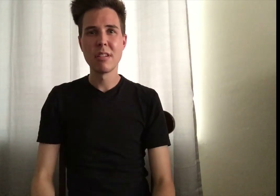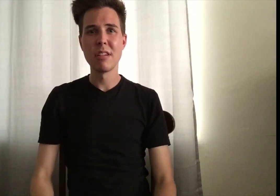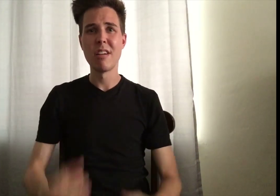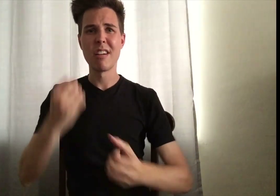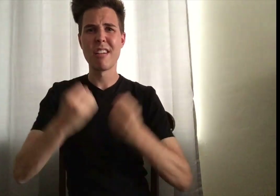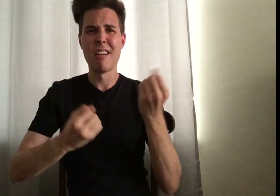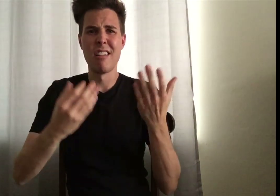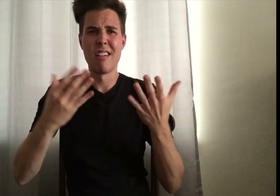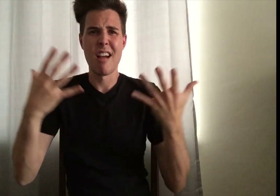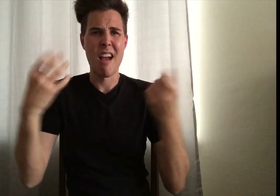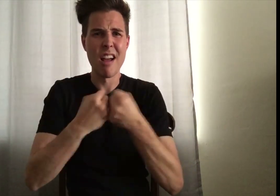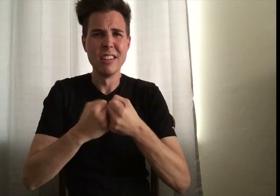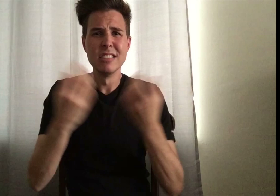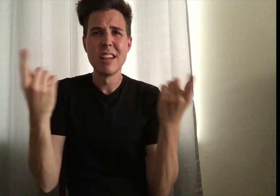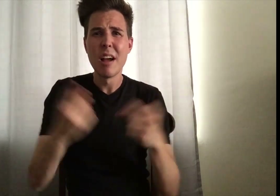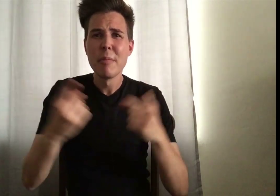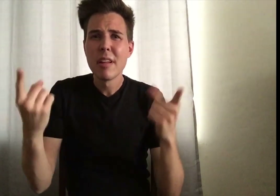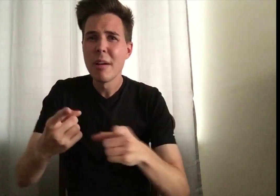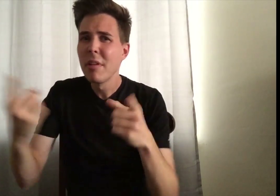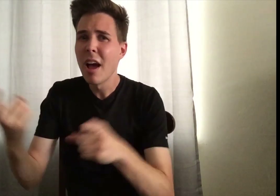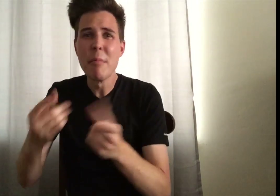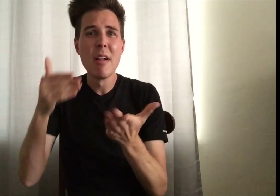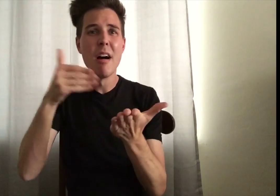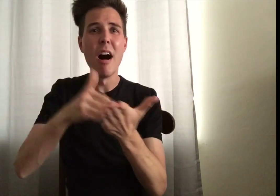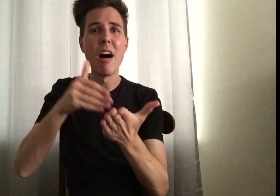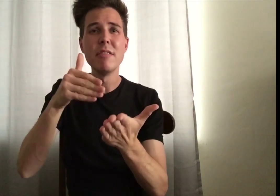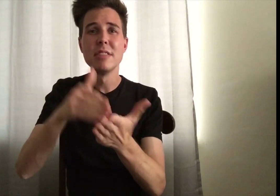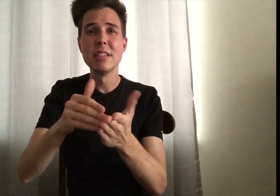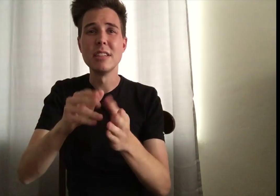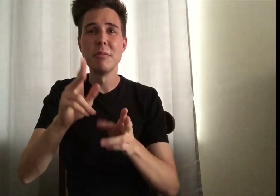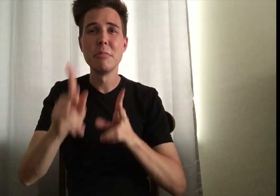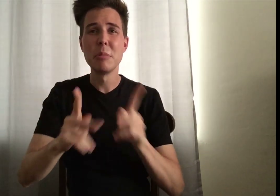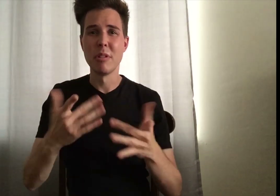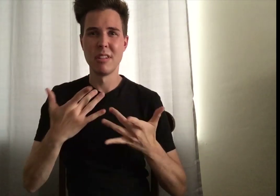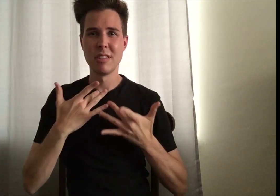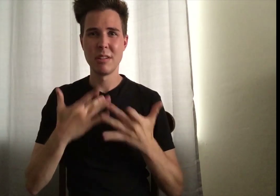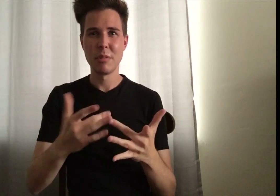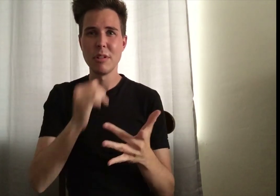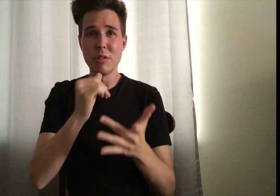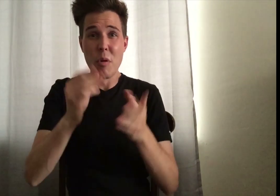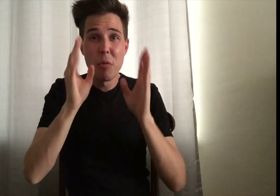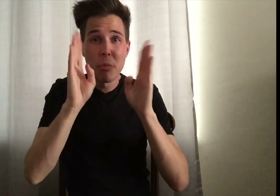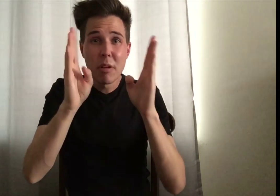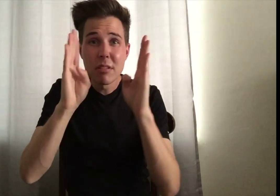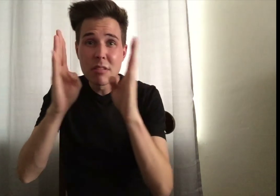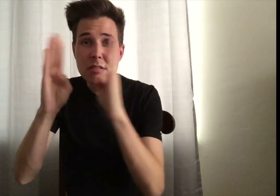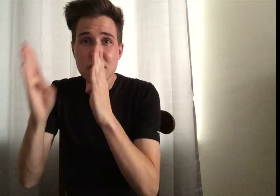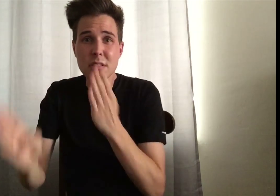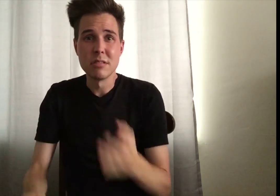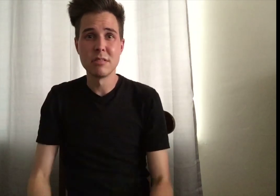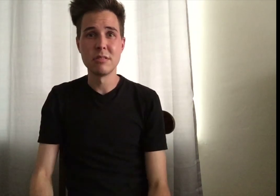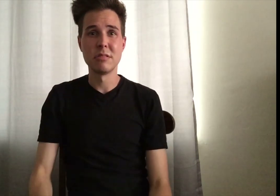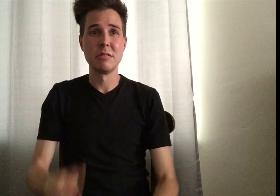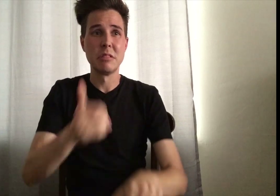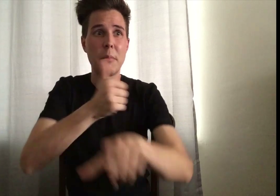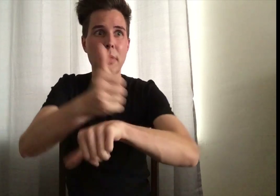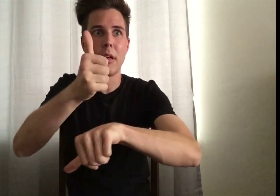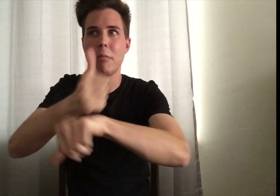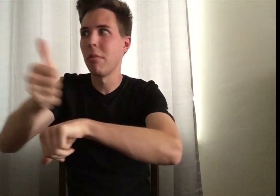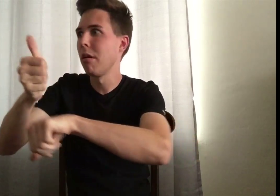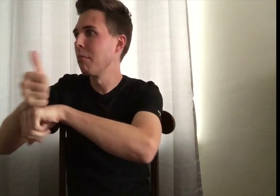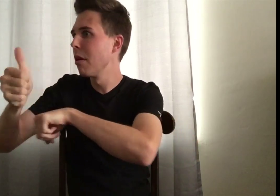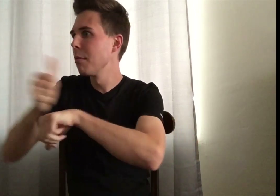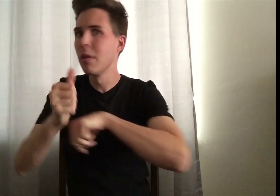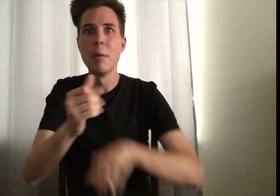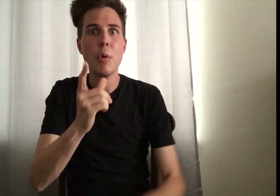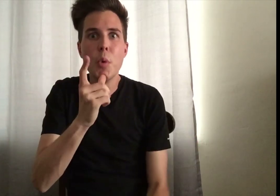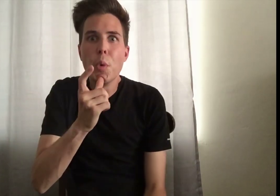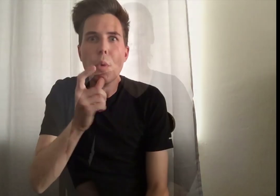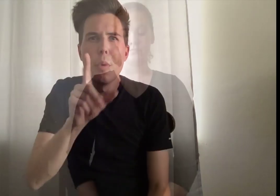Cars get in accidents all the time, people aren’t always paying attention, can we really say who’s at fault.